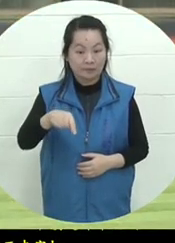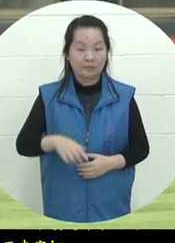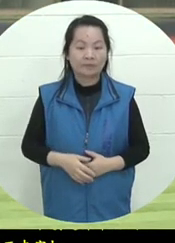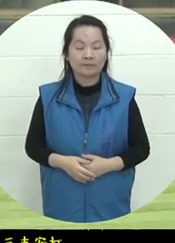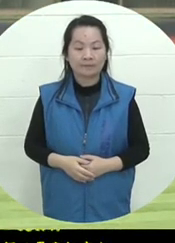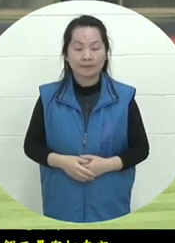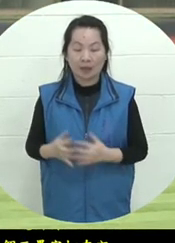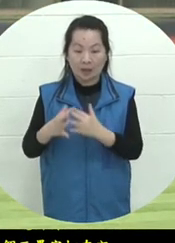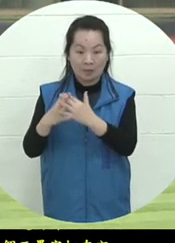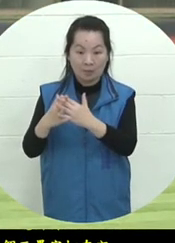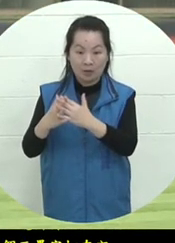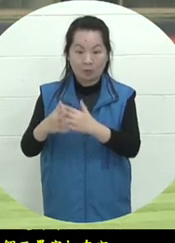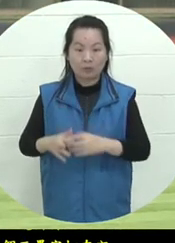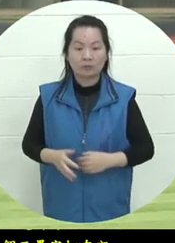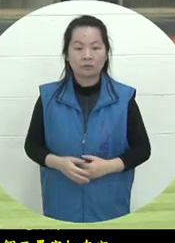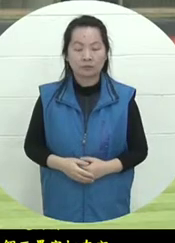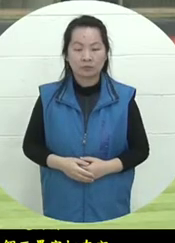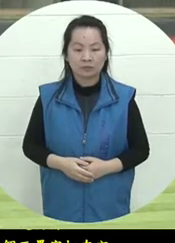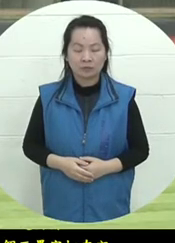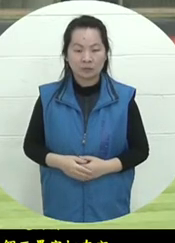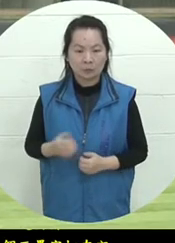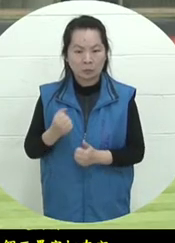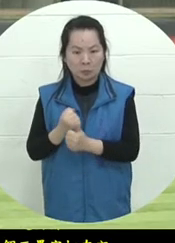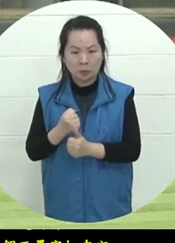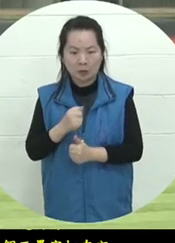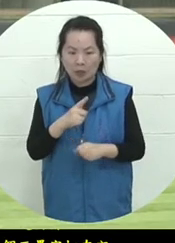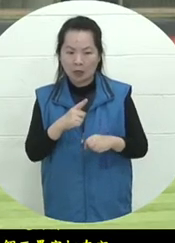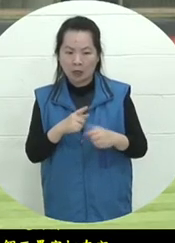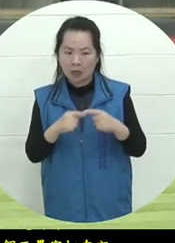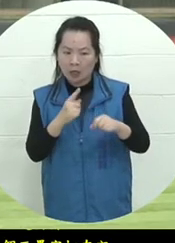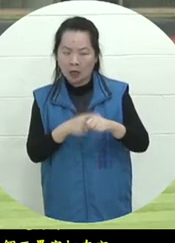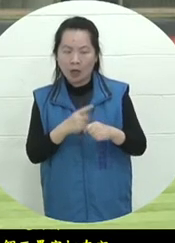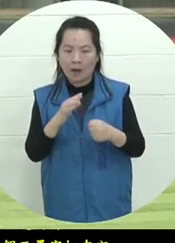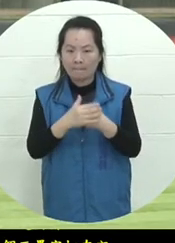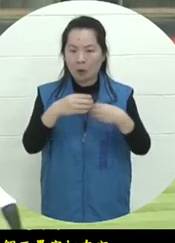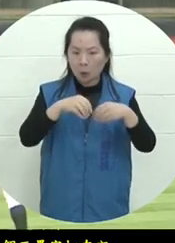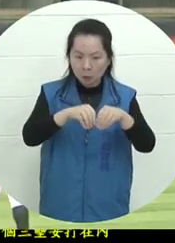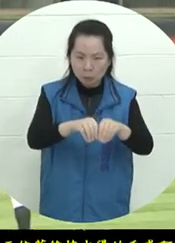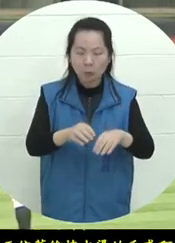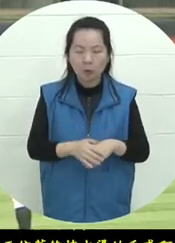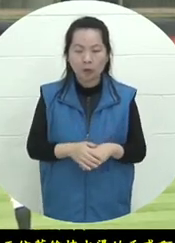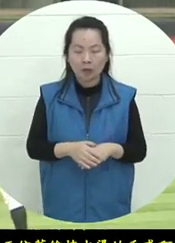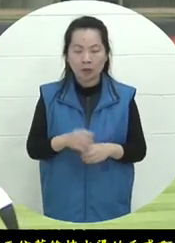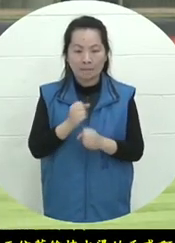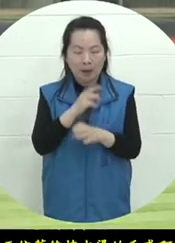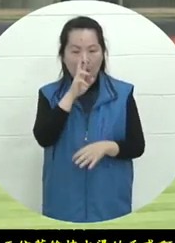the American team also grasped the opportunity for the opponent to walk or make a mistake.